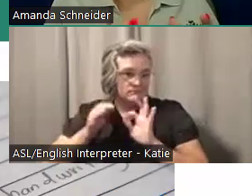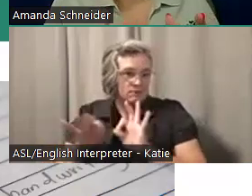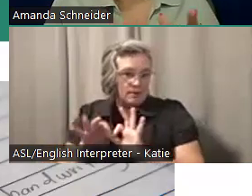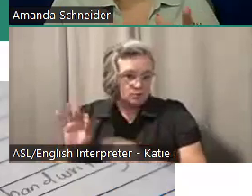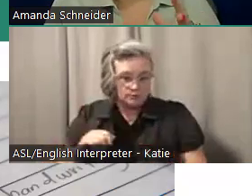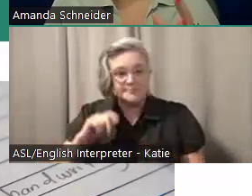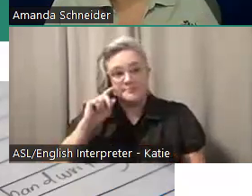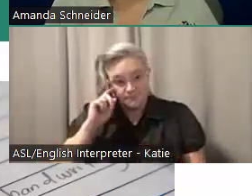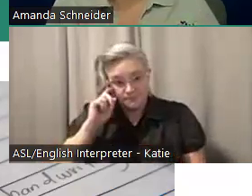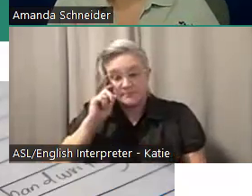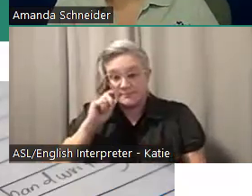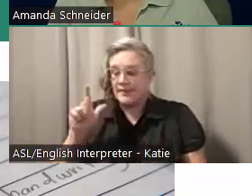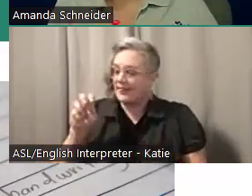Literacy is also about thinking.